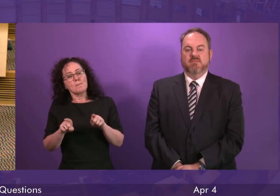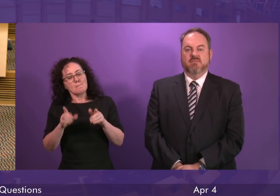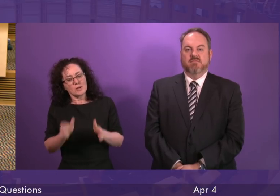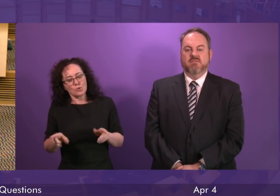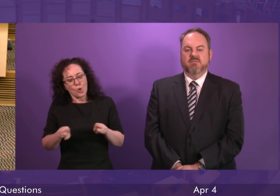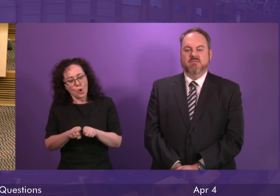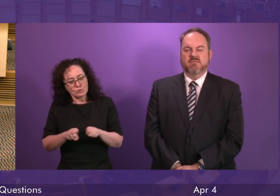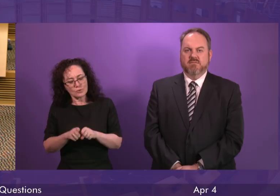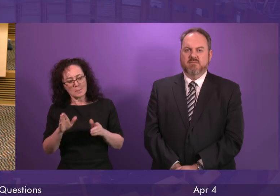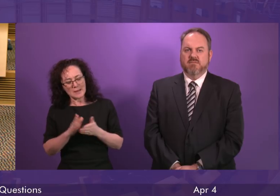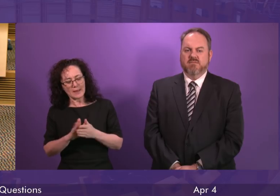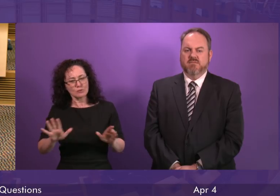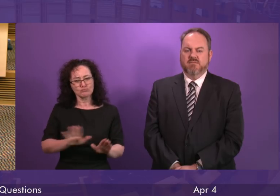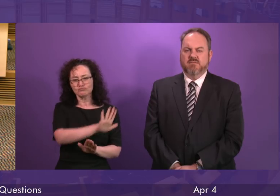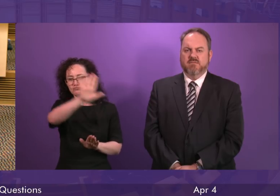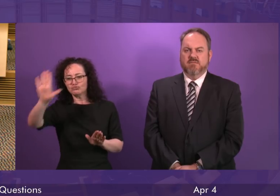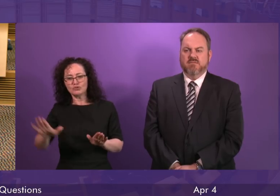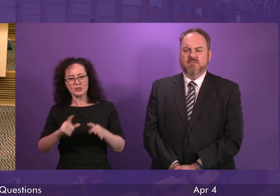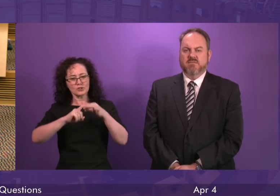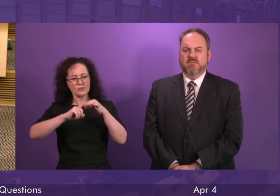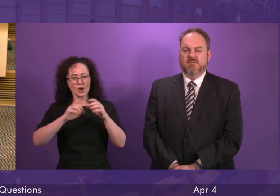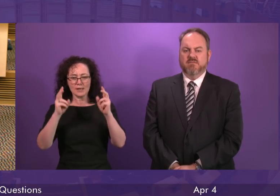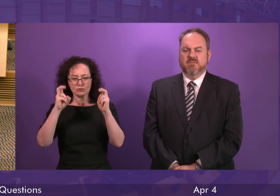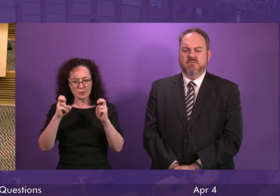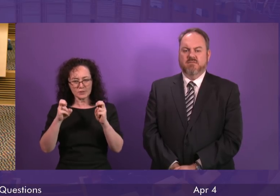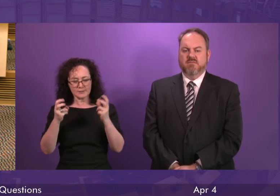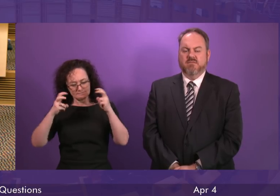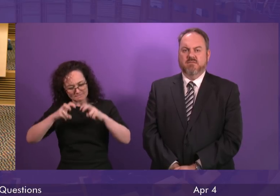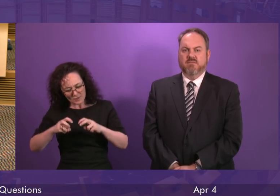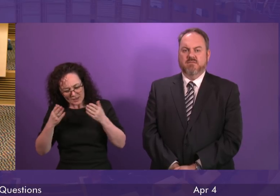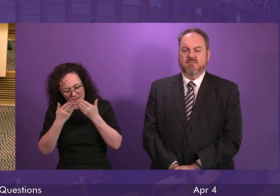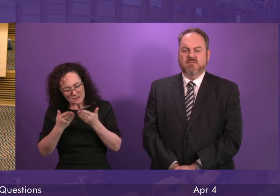they study in secondary 4, which is what some of the concerns that have been expressed have been about.